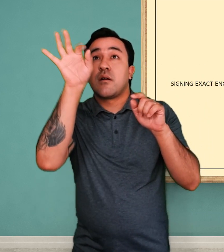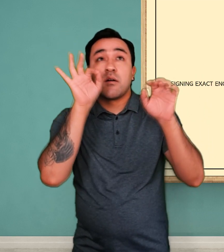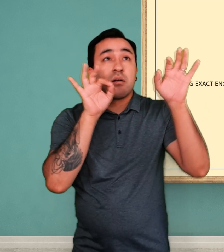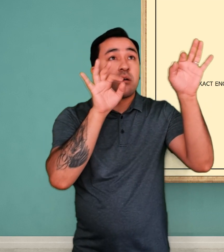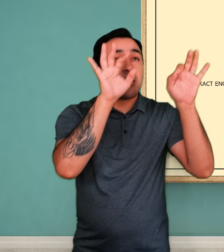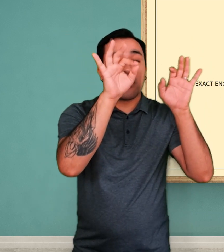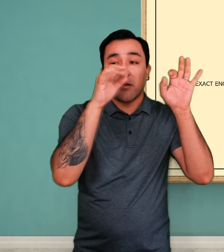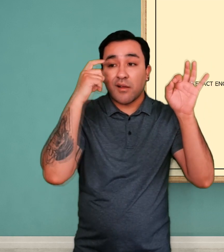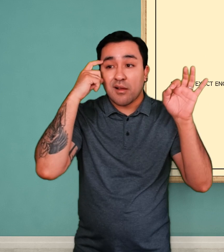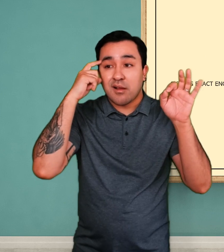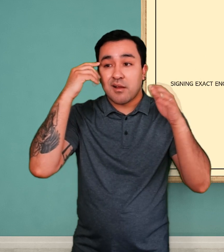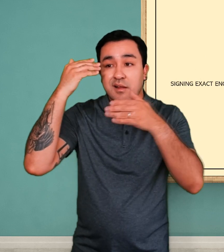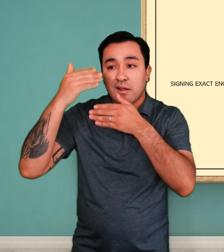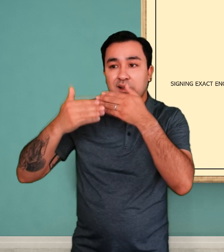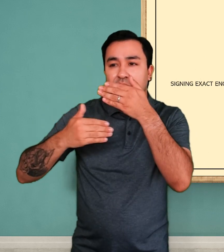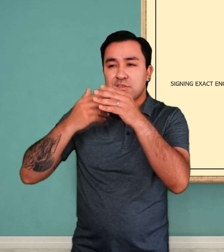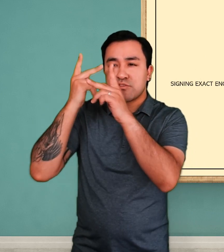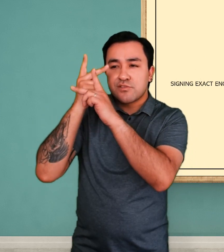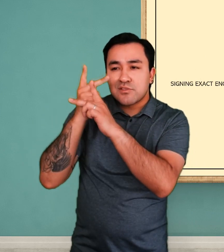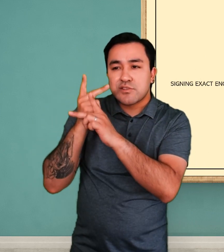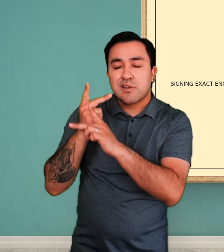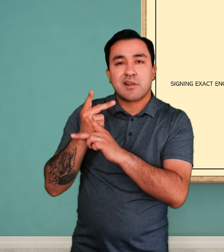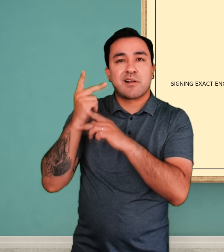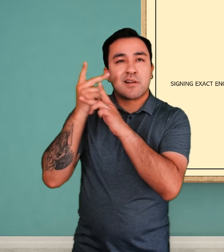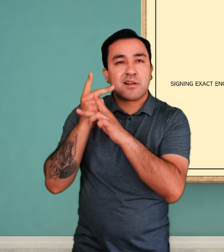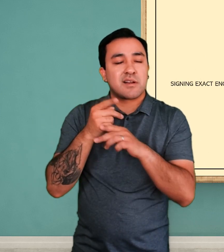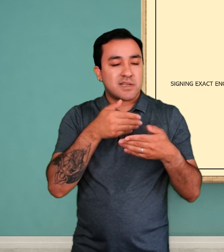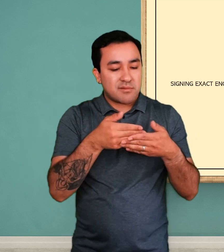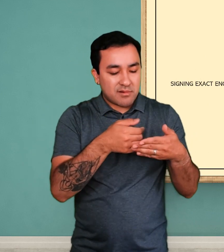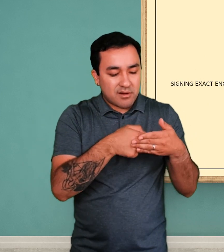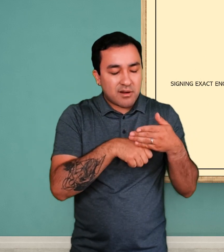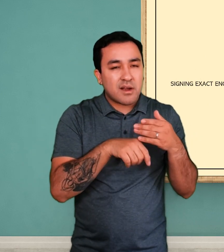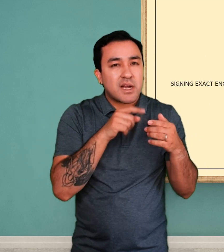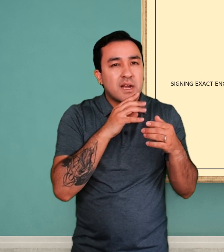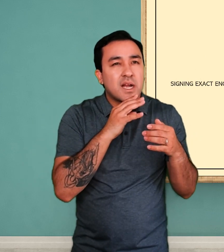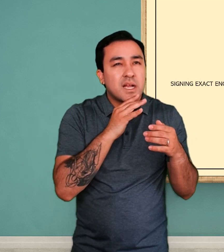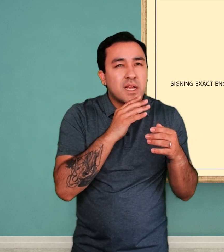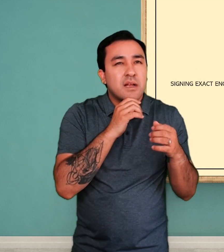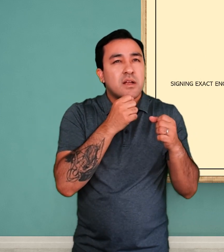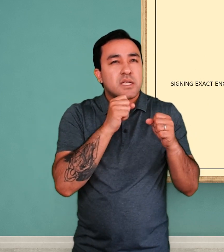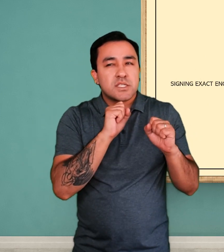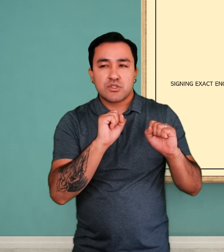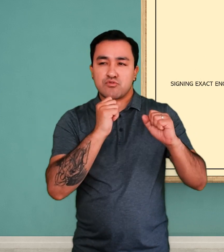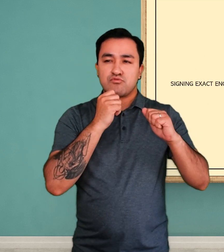to process the information, and eventually, the infant will try to speak. After a few years,